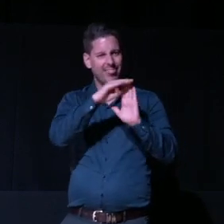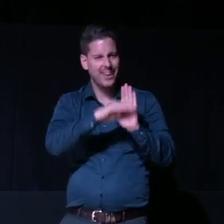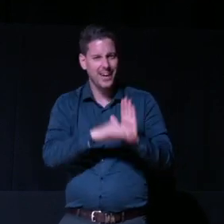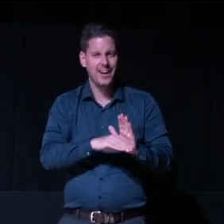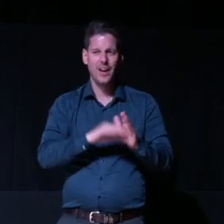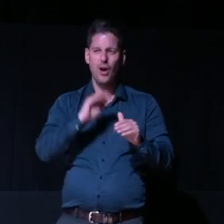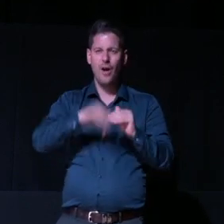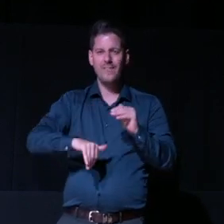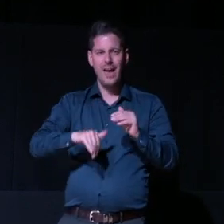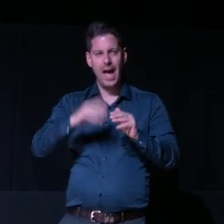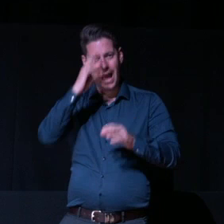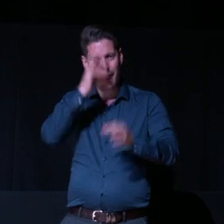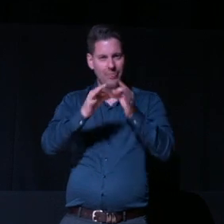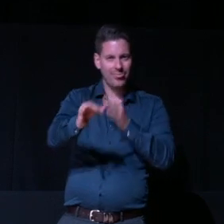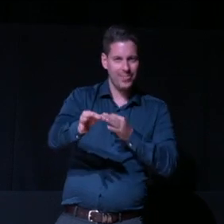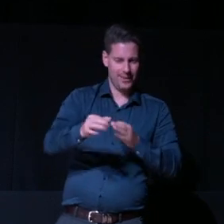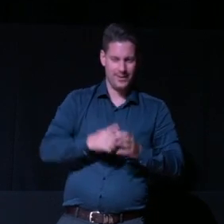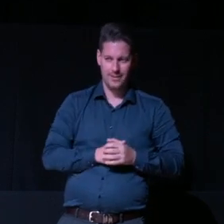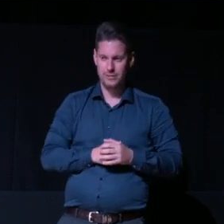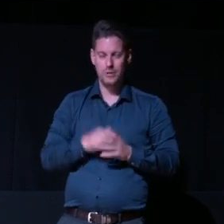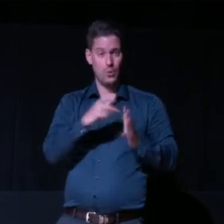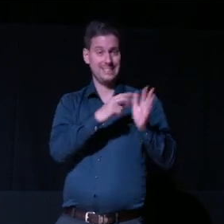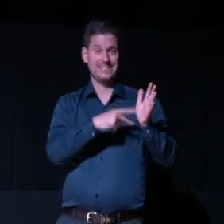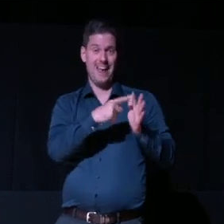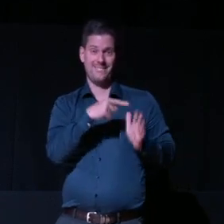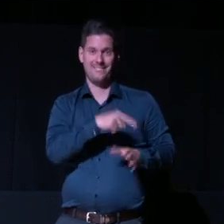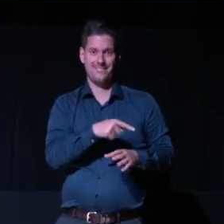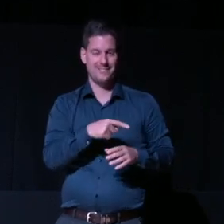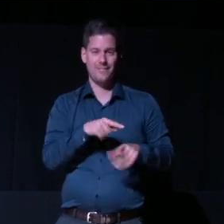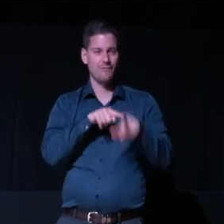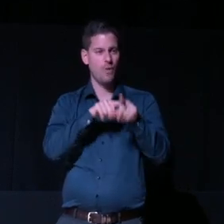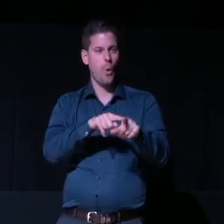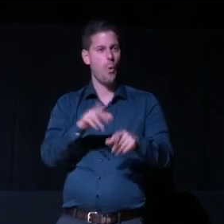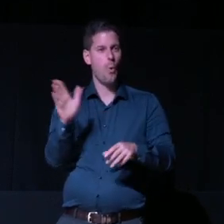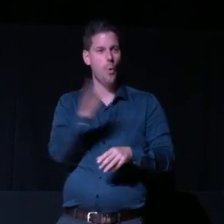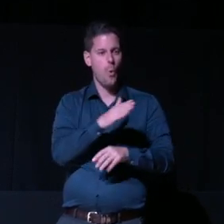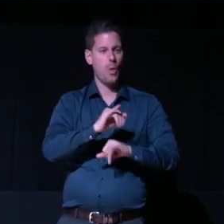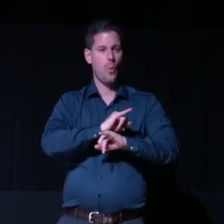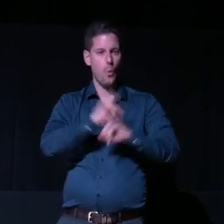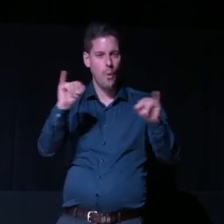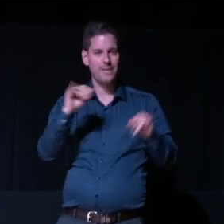So Dave is a character who's based on like every terrible male comedian that I had to get on stage after.